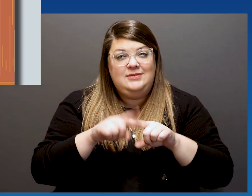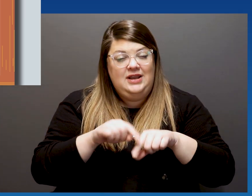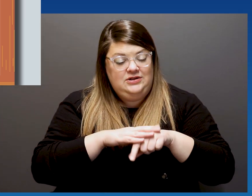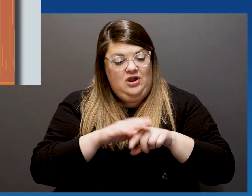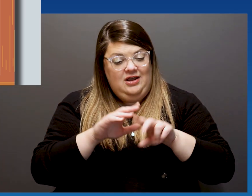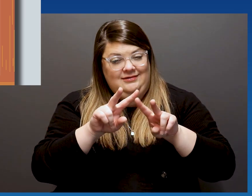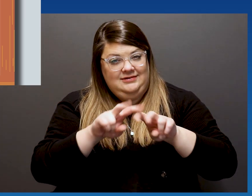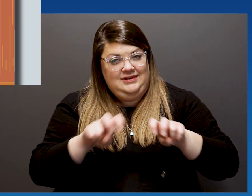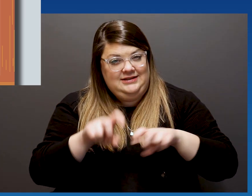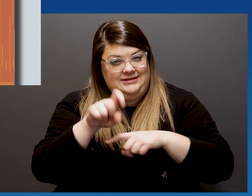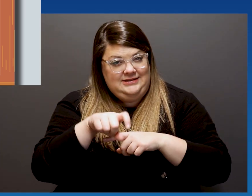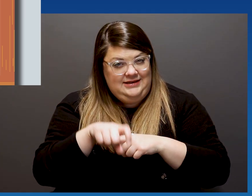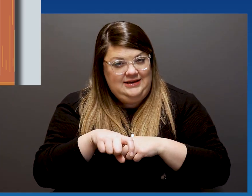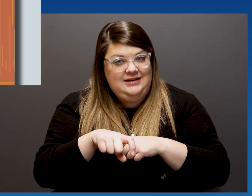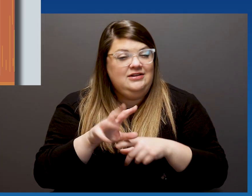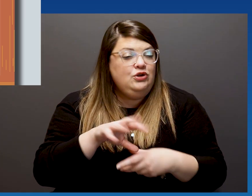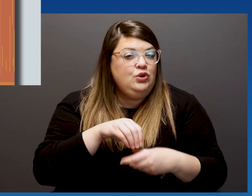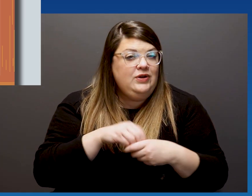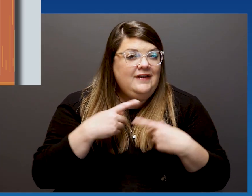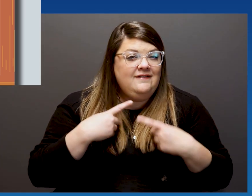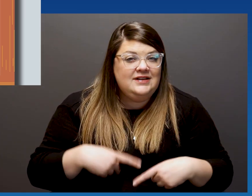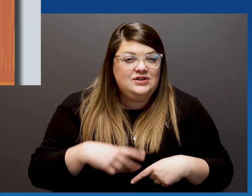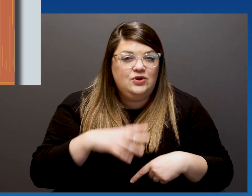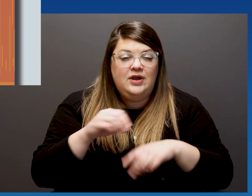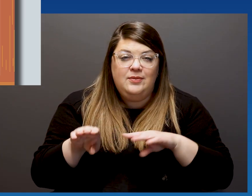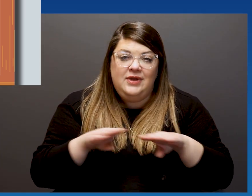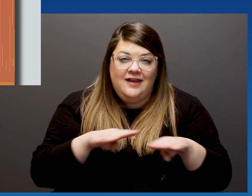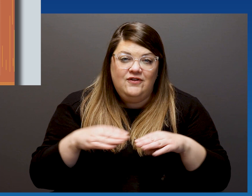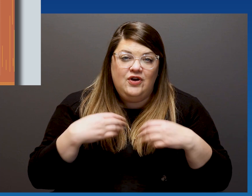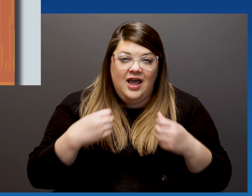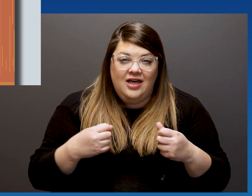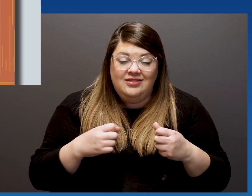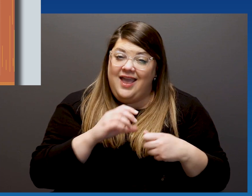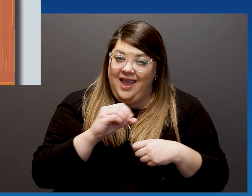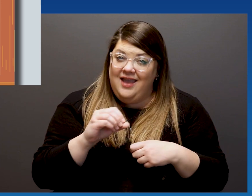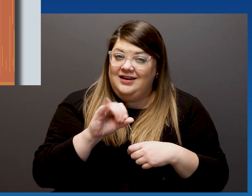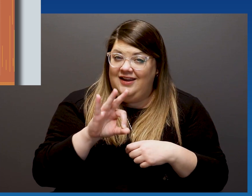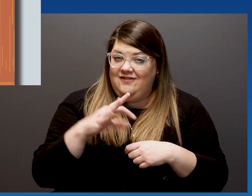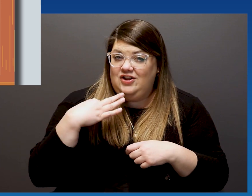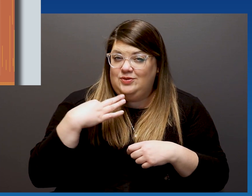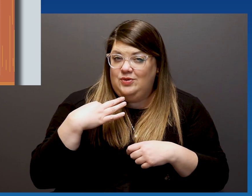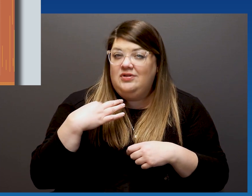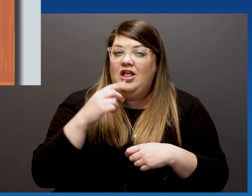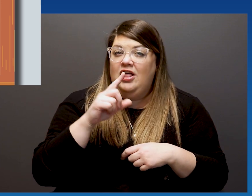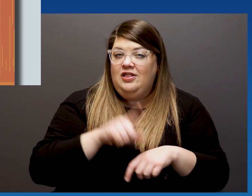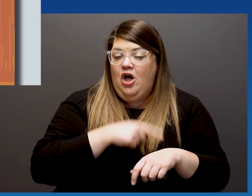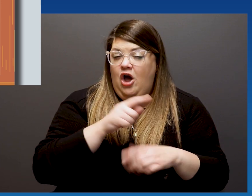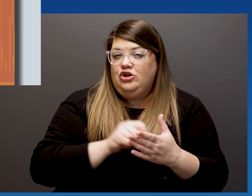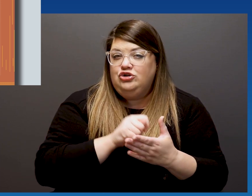including physical and behavioral health, and if eligible, long-term care services.